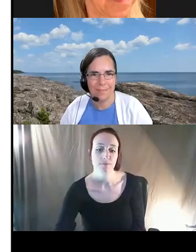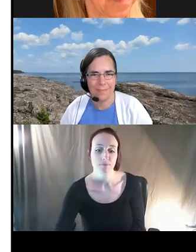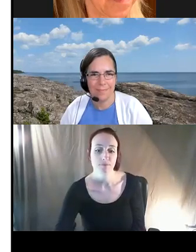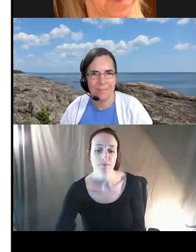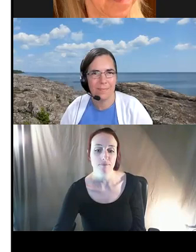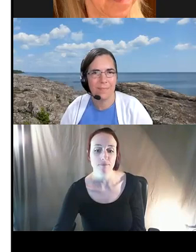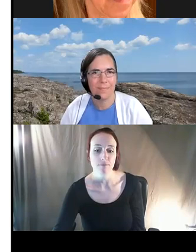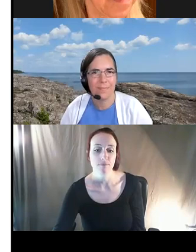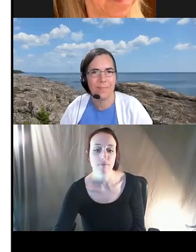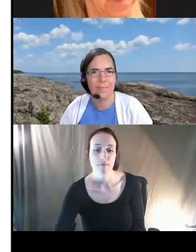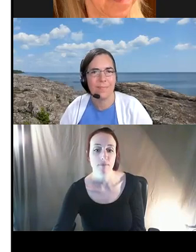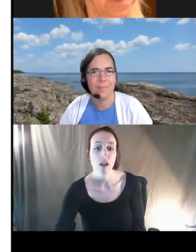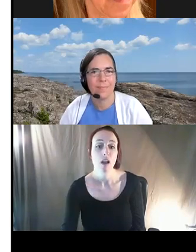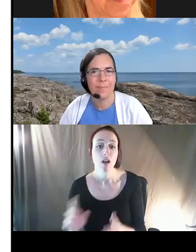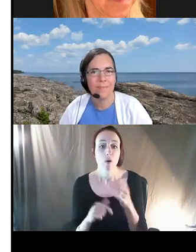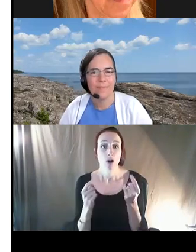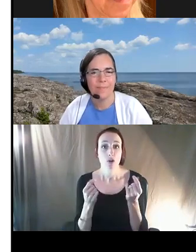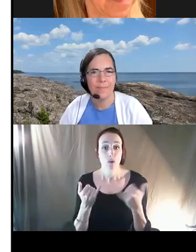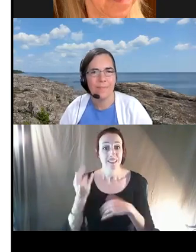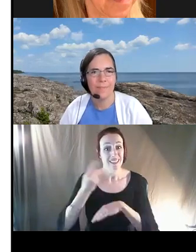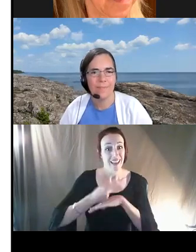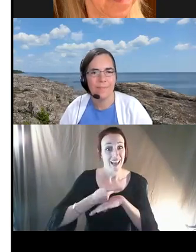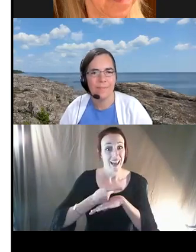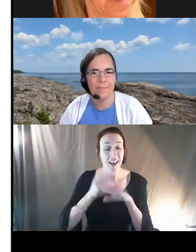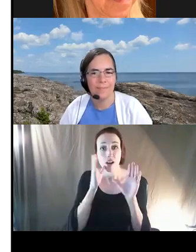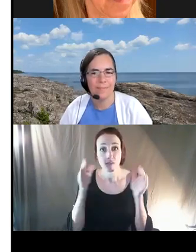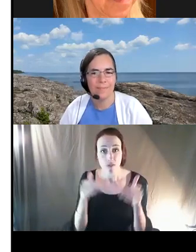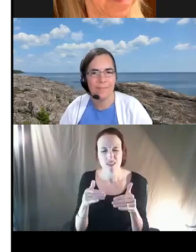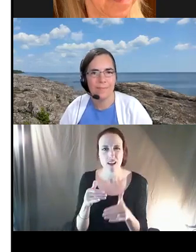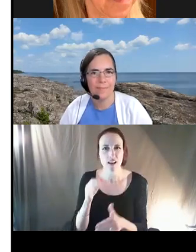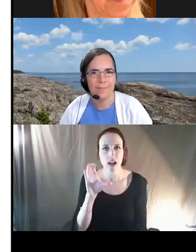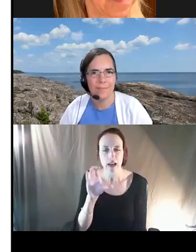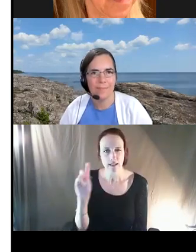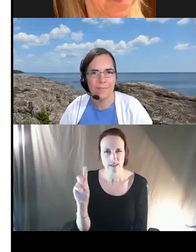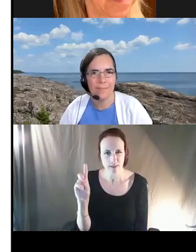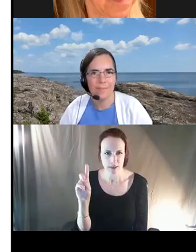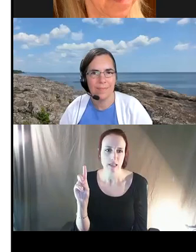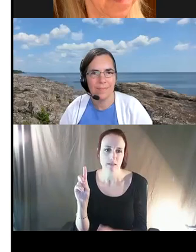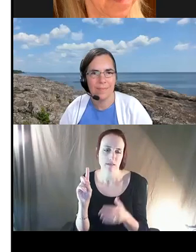focus in on the cognitive disabilities. The first time I approached this in my